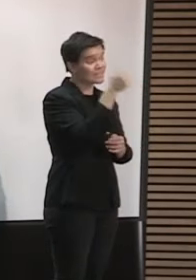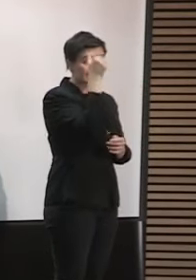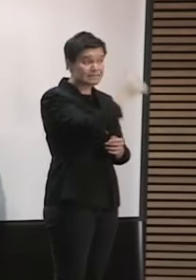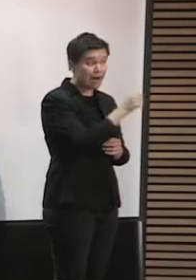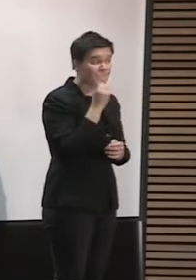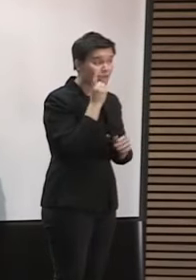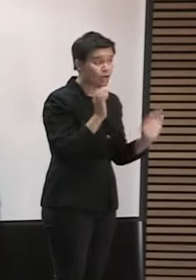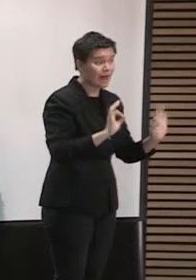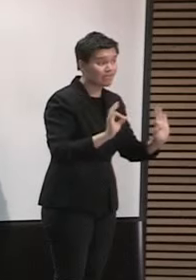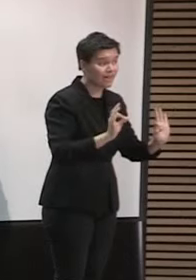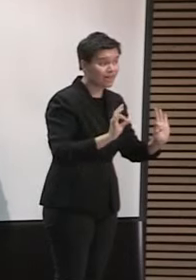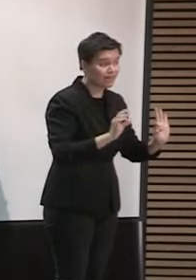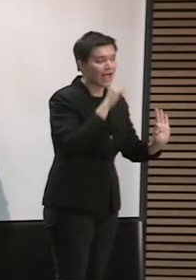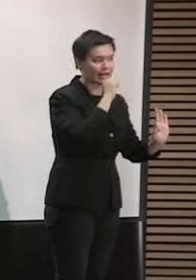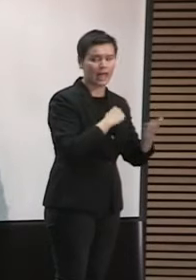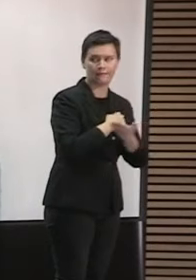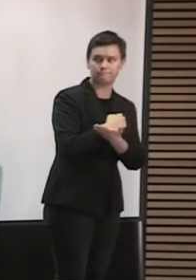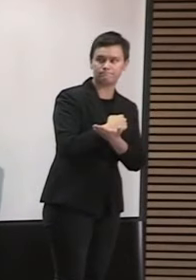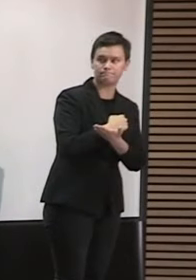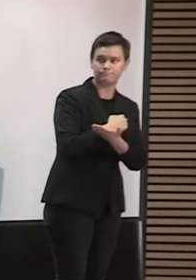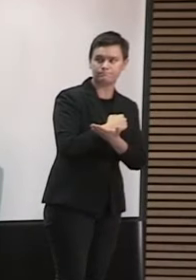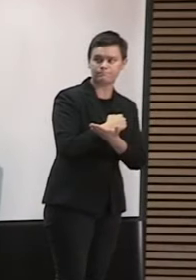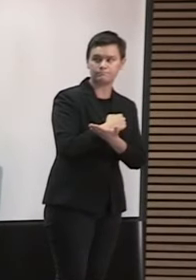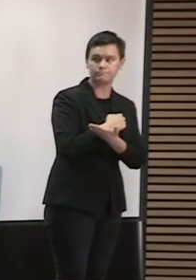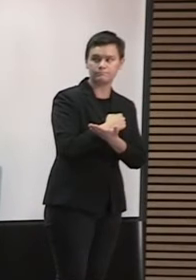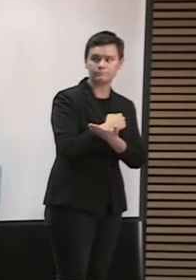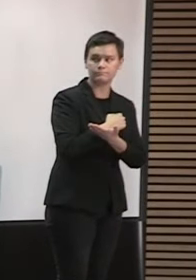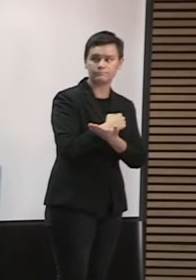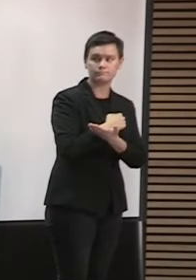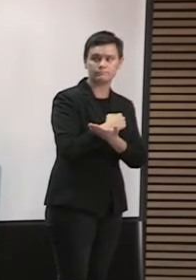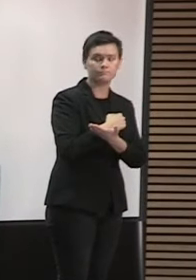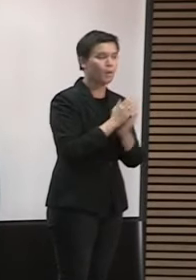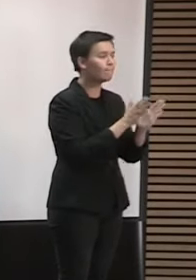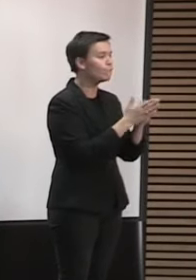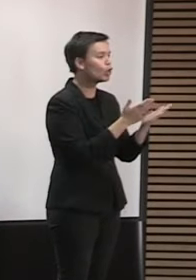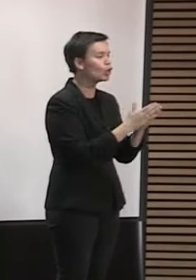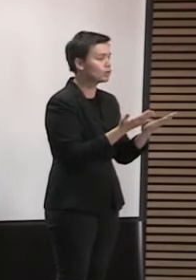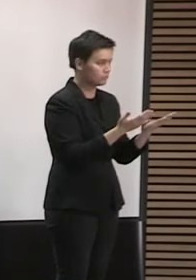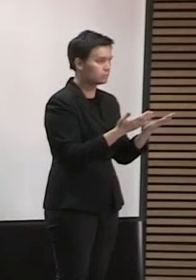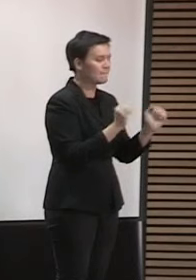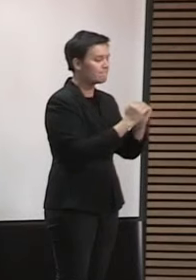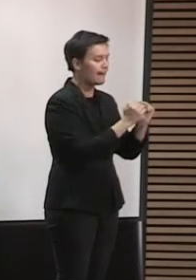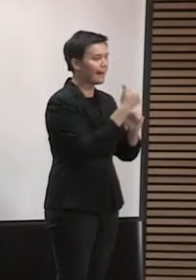you discuss those in public. But this is not employment matters. It's executives.